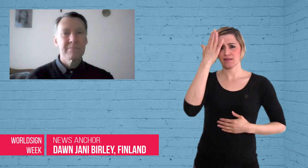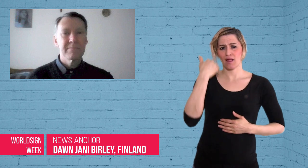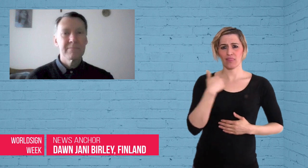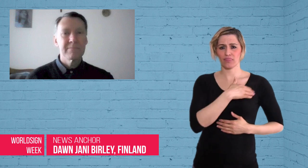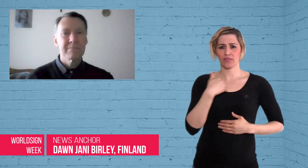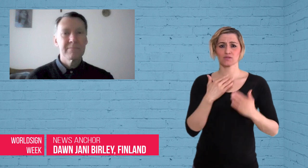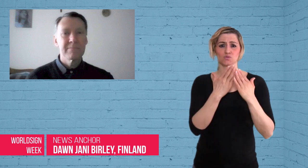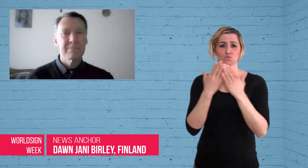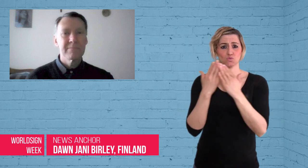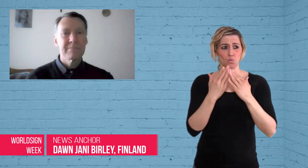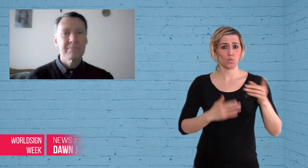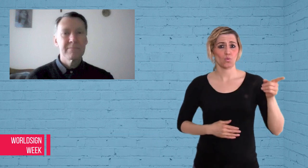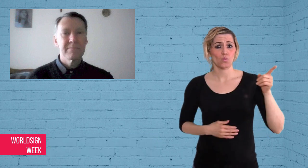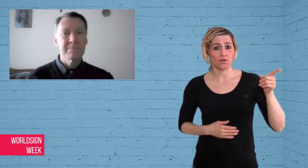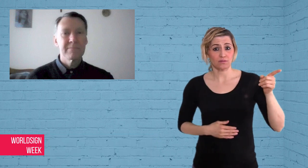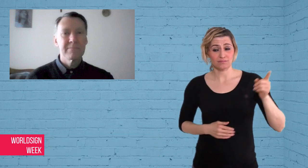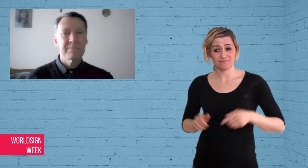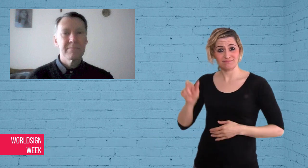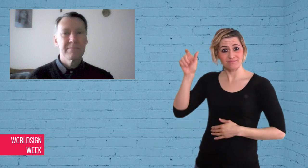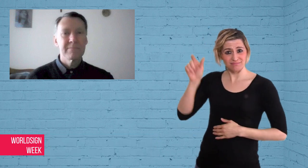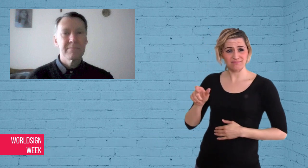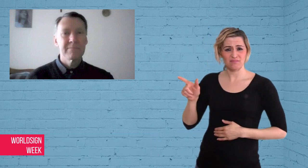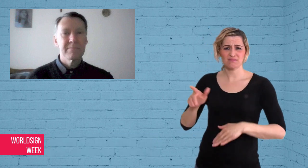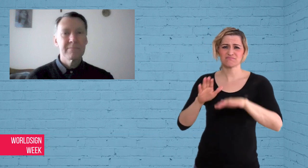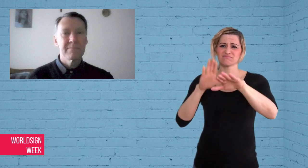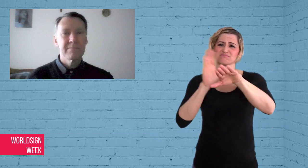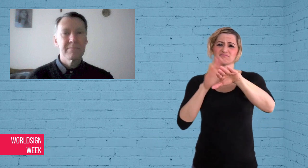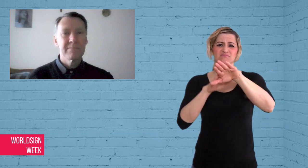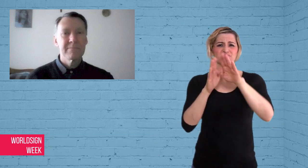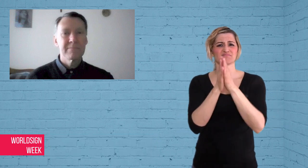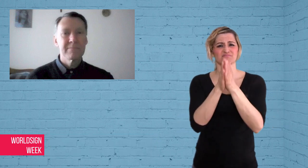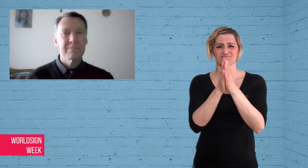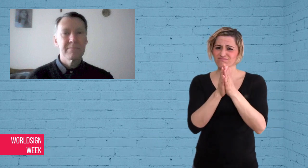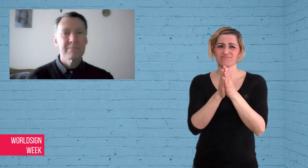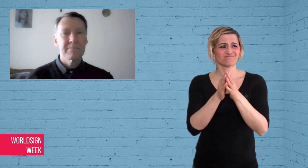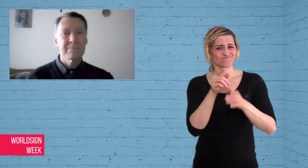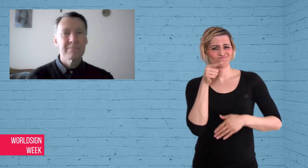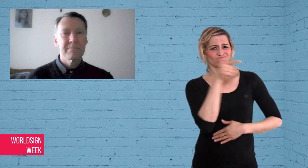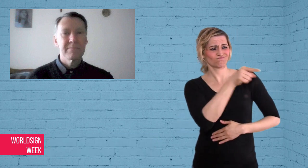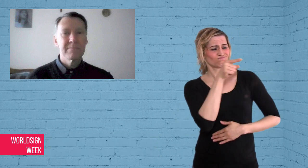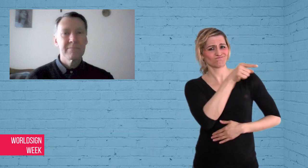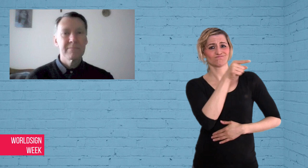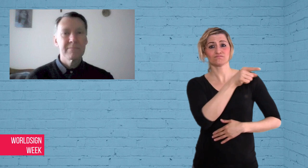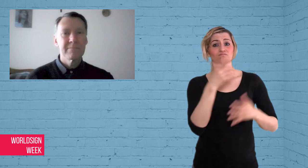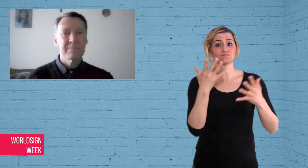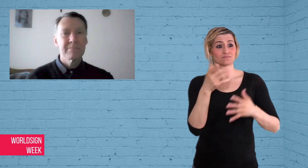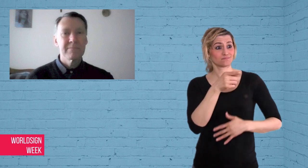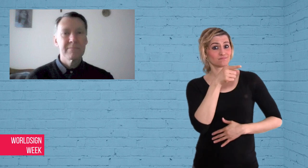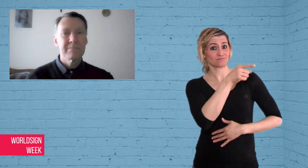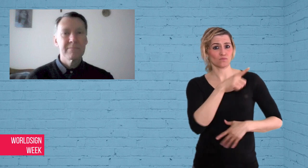Catholic school complained of a Japanese